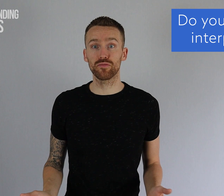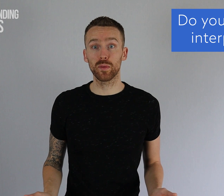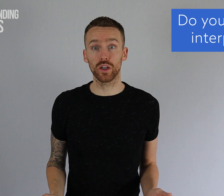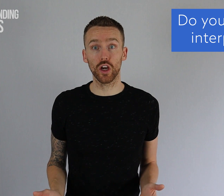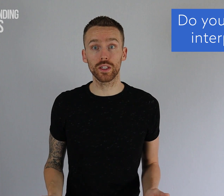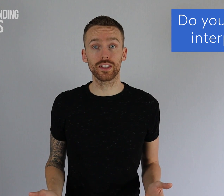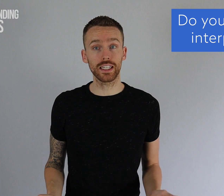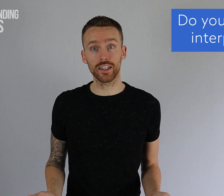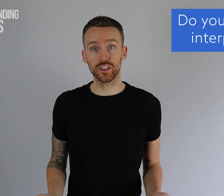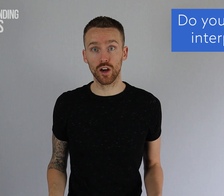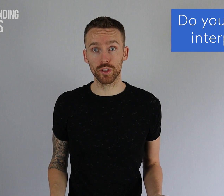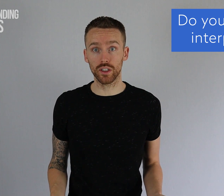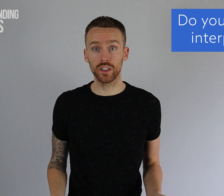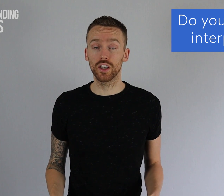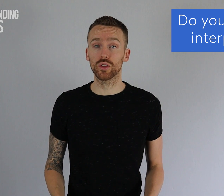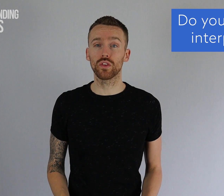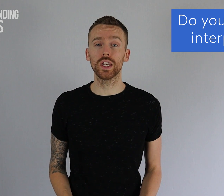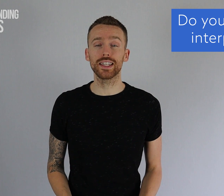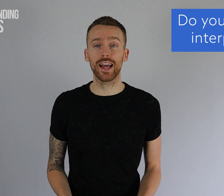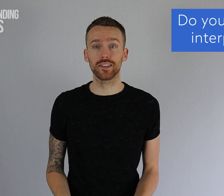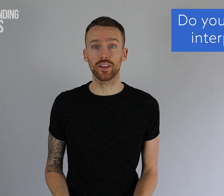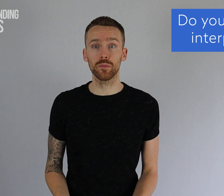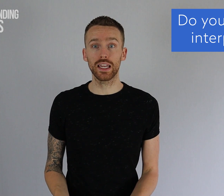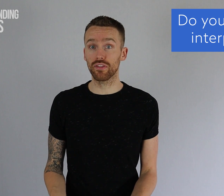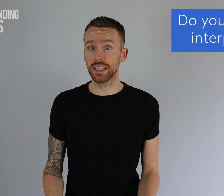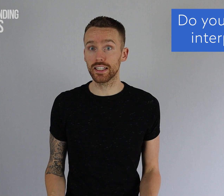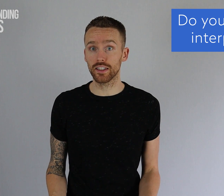deaf people are going to need an interpreter. So if you need to ask them if they need an